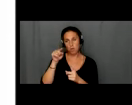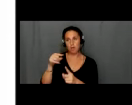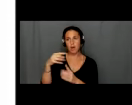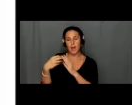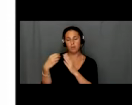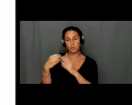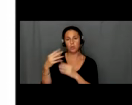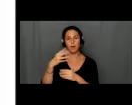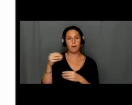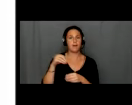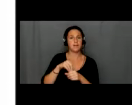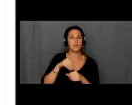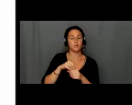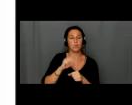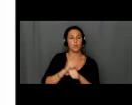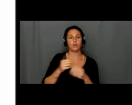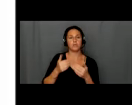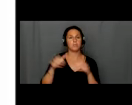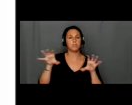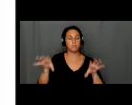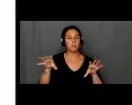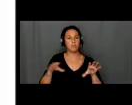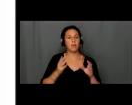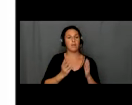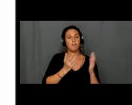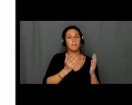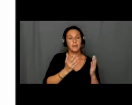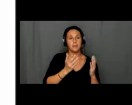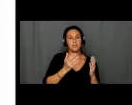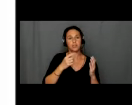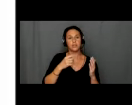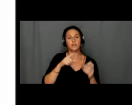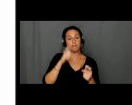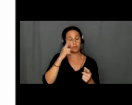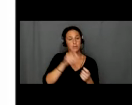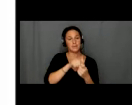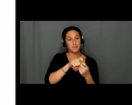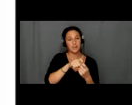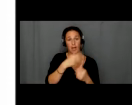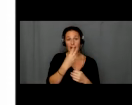workers and the recommendations that are specific for outdoor workers are